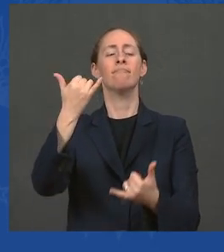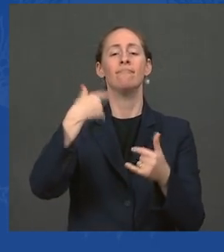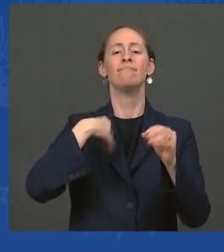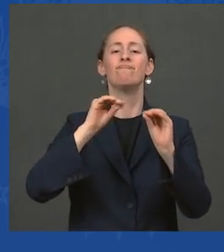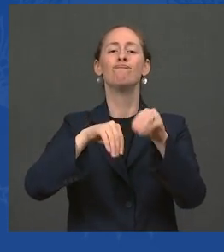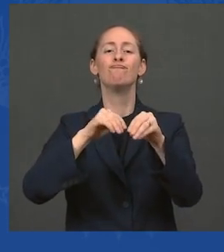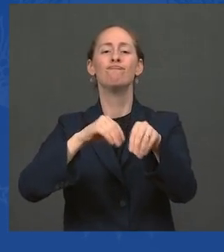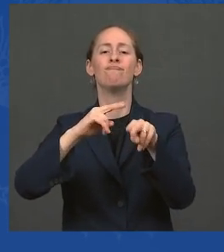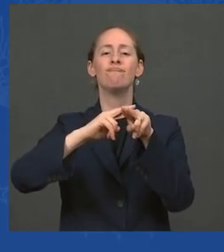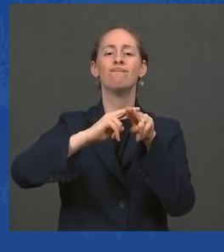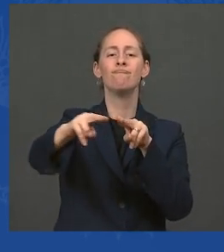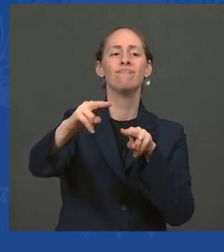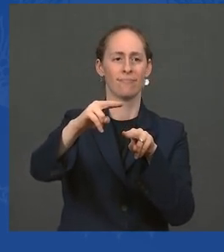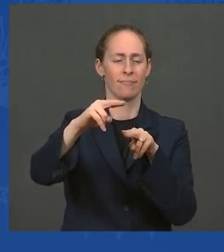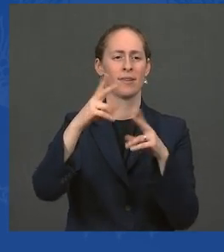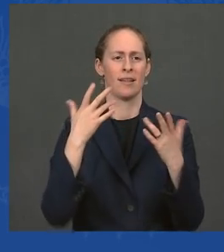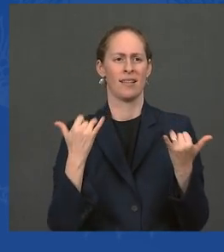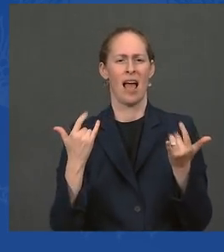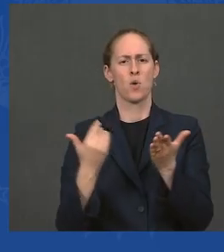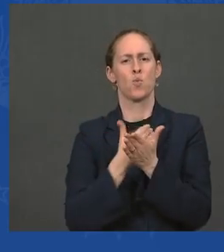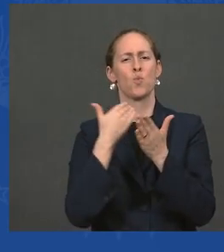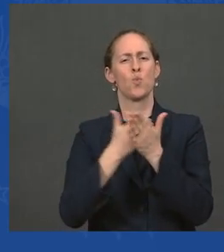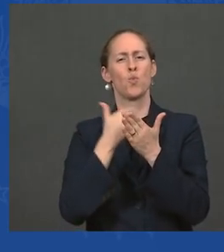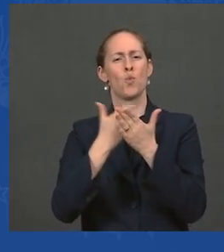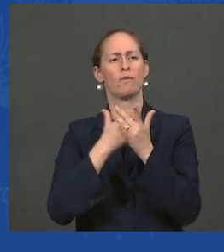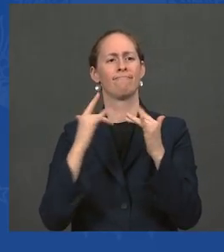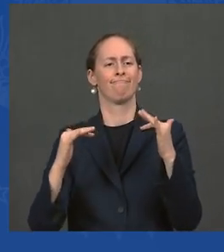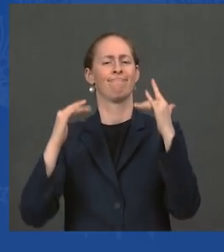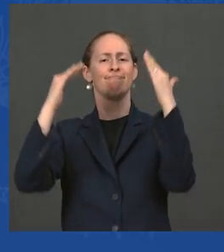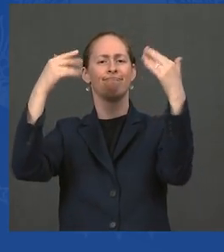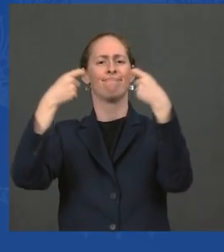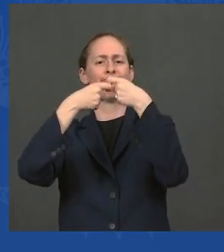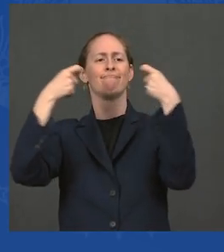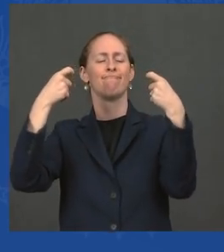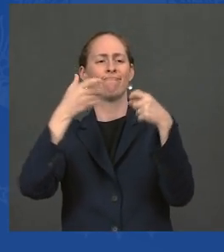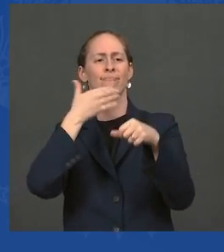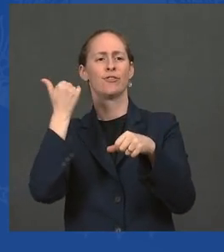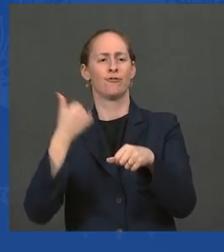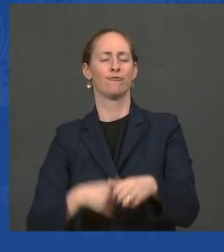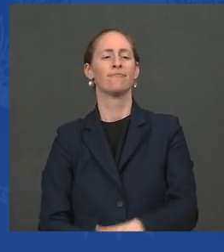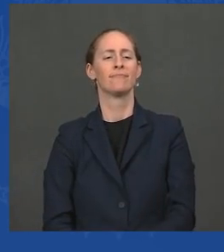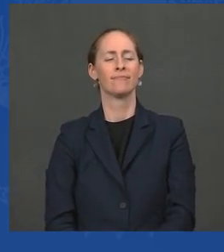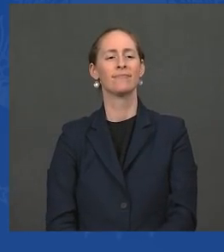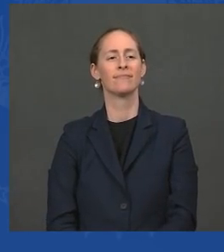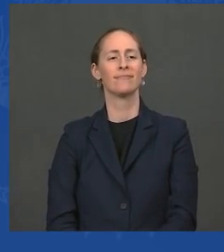Folks, we're in a situation now where you see what's happening. I've flown all over this country since coming in.